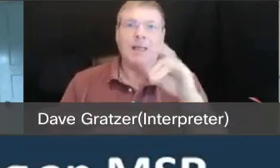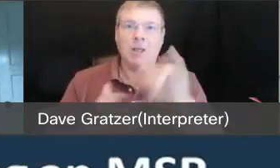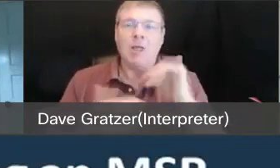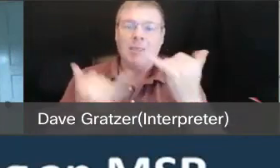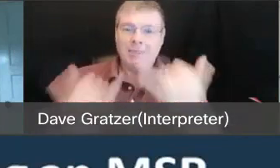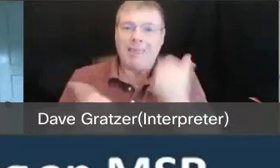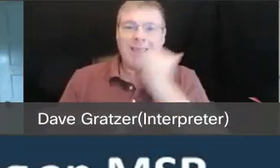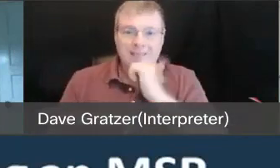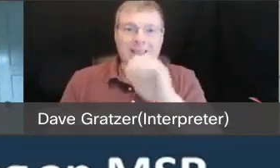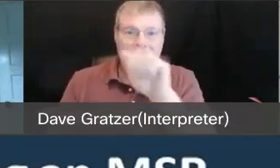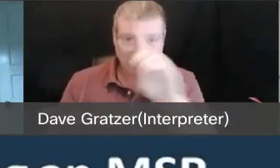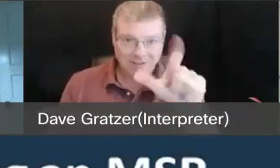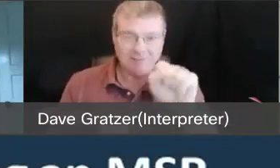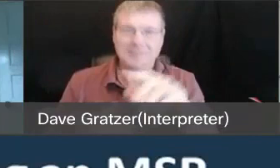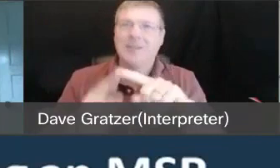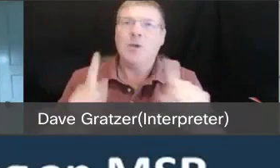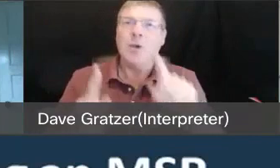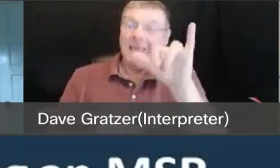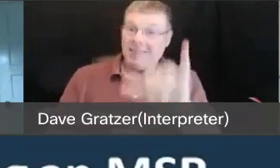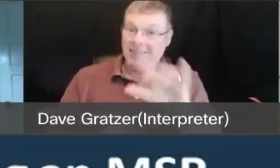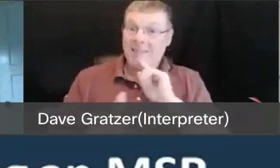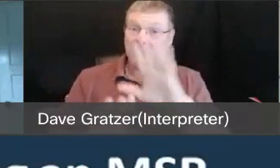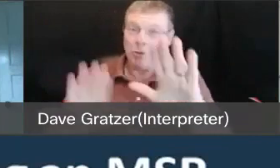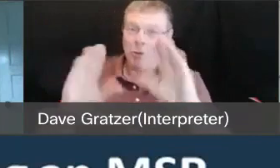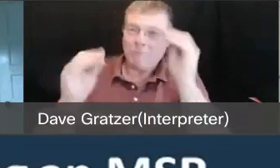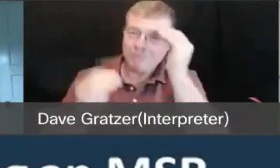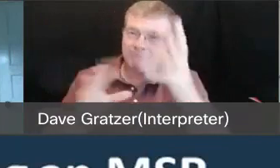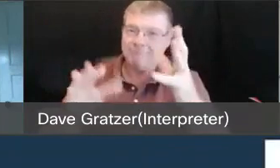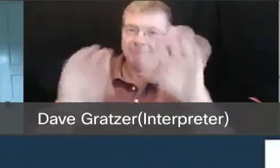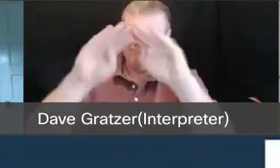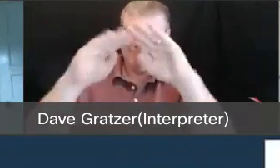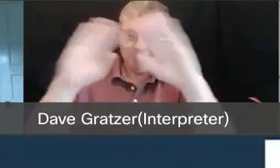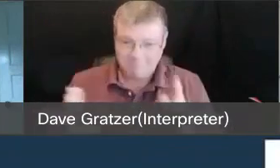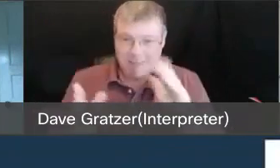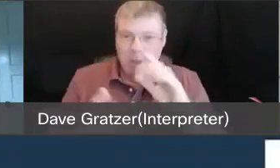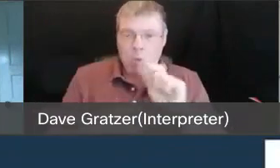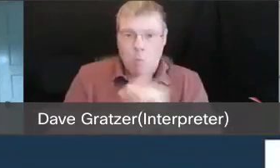So it's good to have that as your framework as we're working through the reports together.